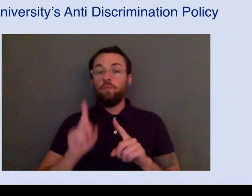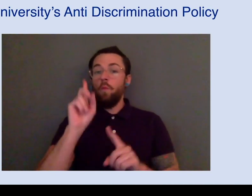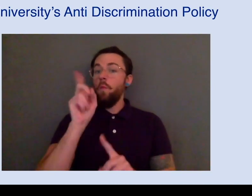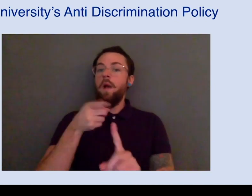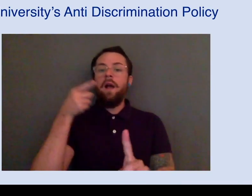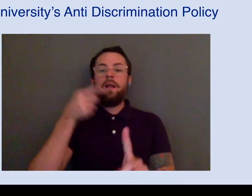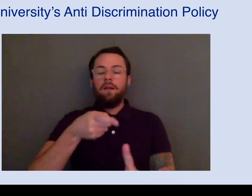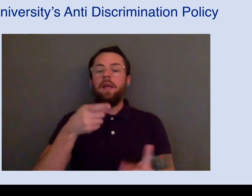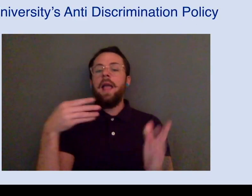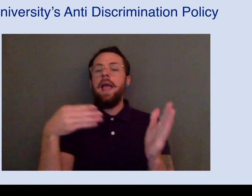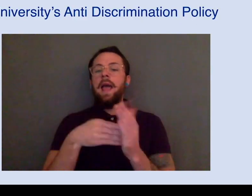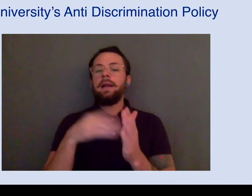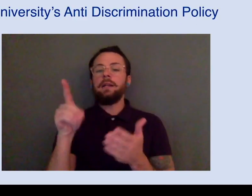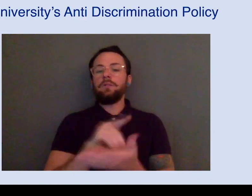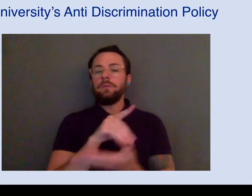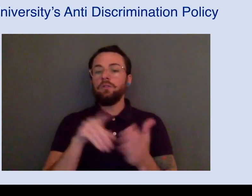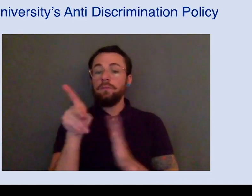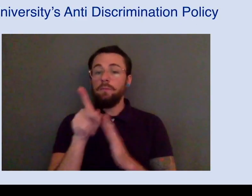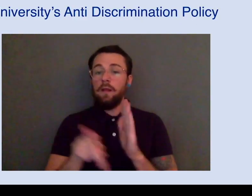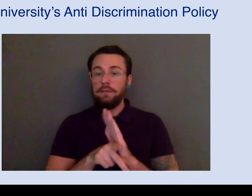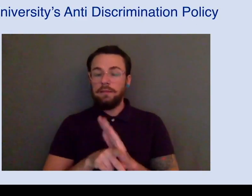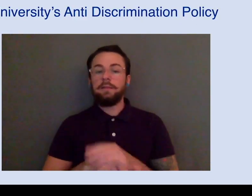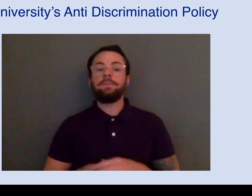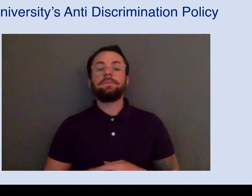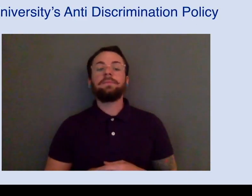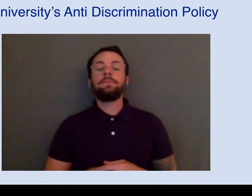They have an antidiscrimination policy we follow.